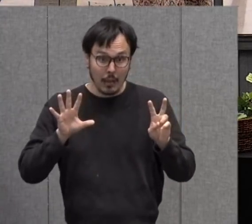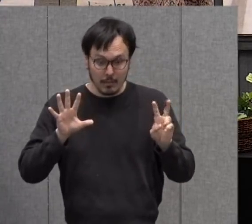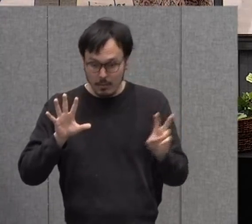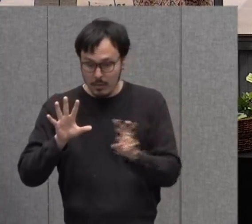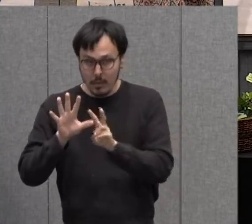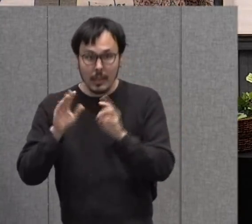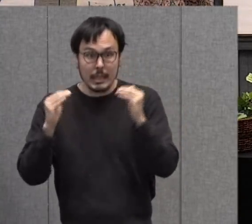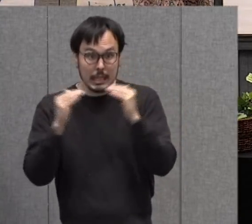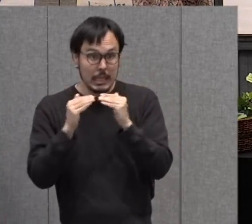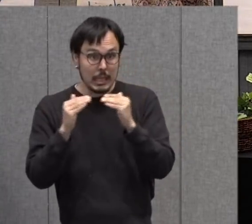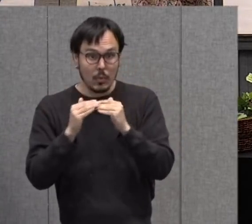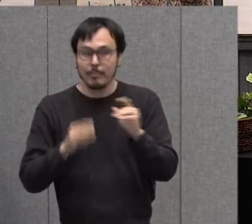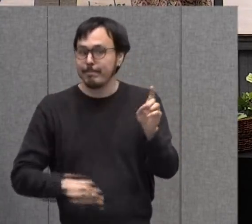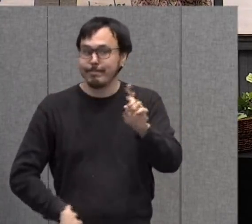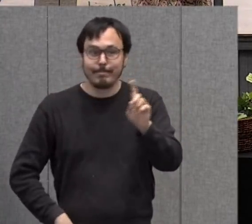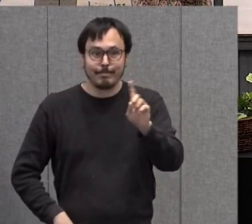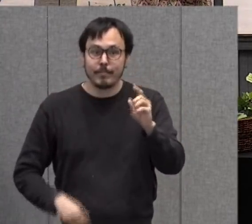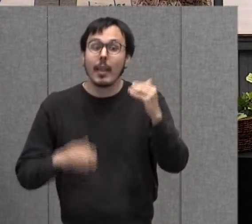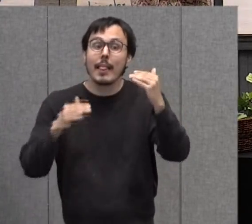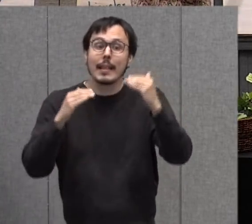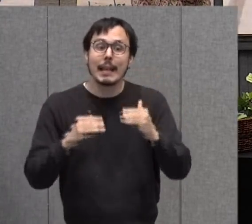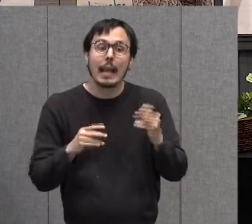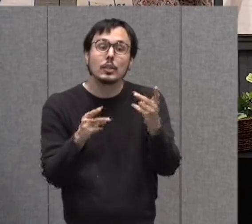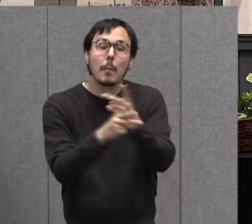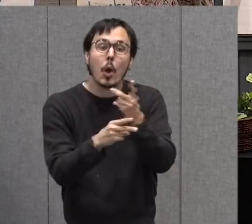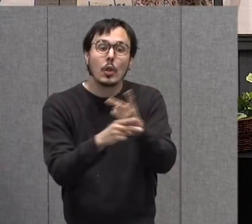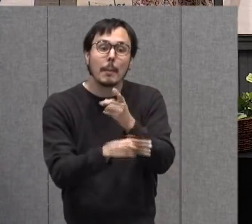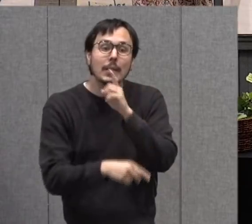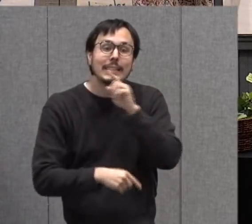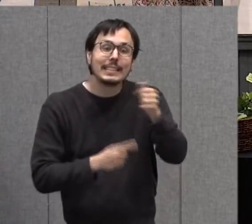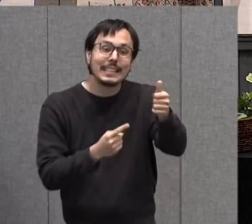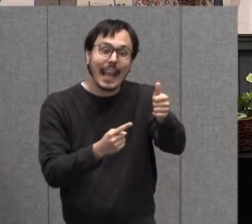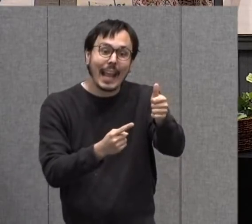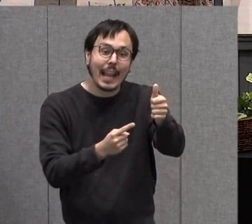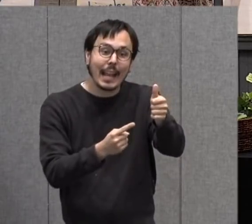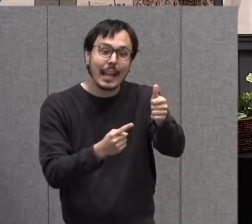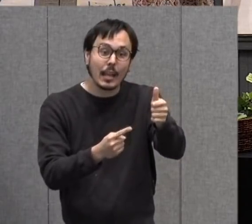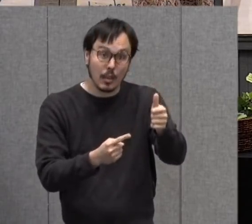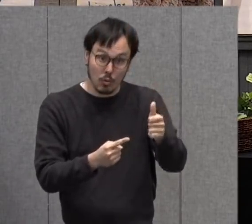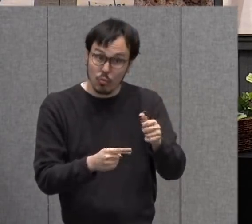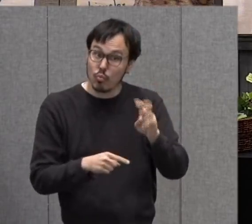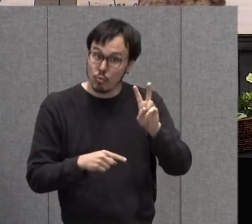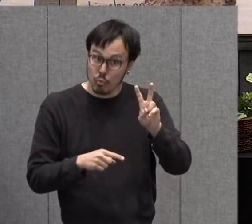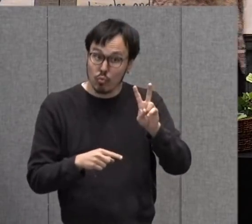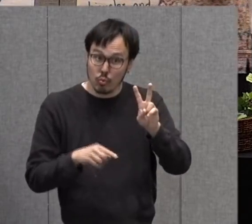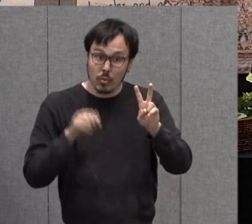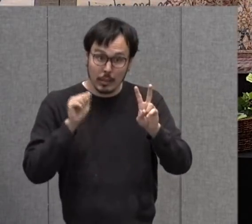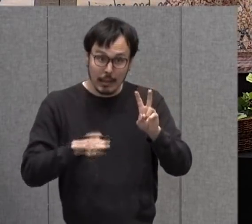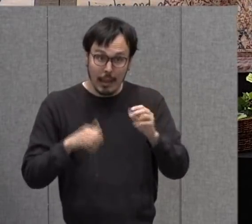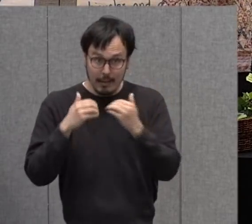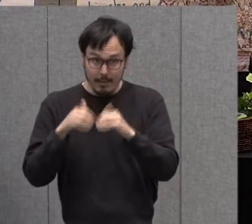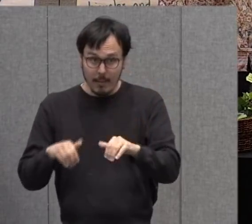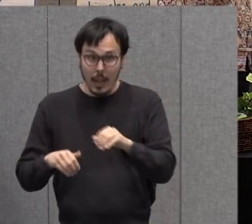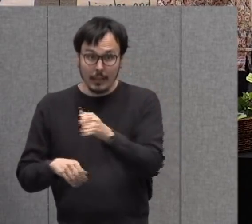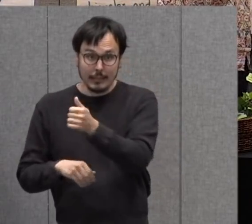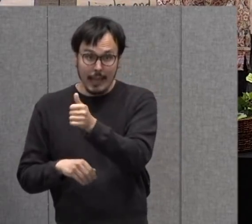All right, my next multiple is 10. Can two go into 10 evenly? Yep, you got it.